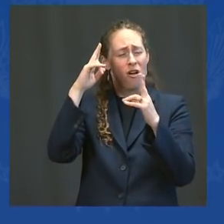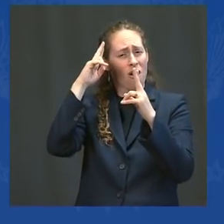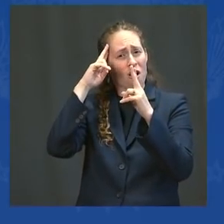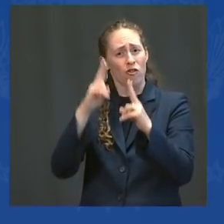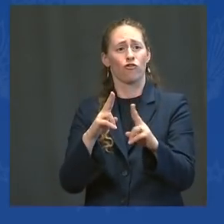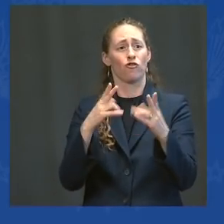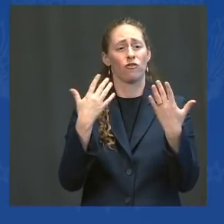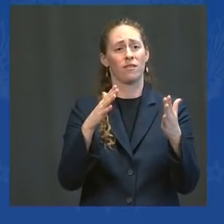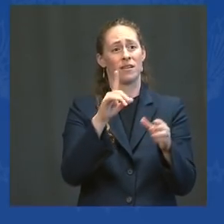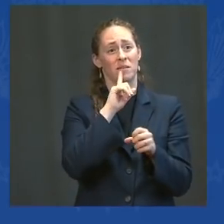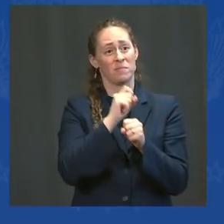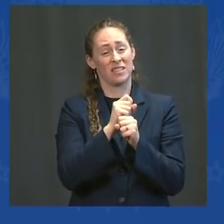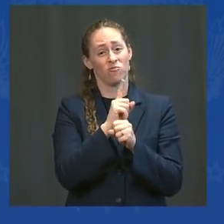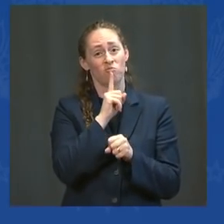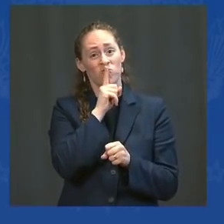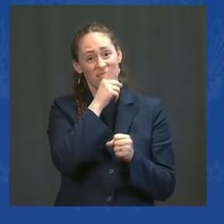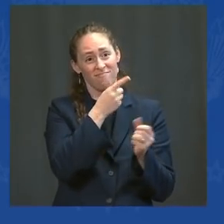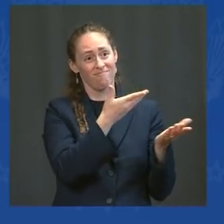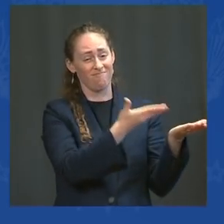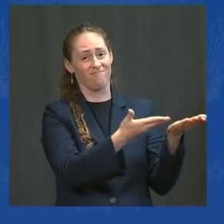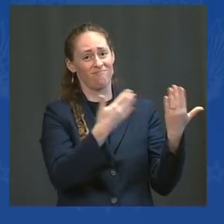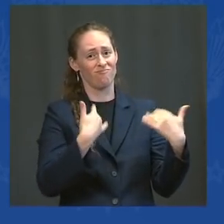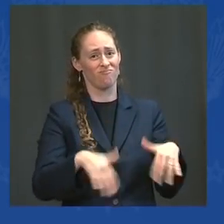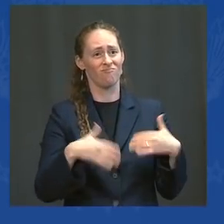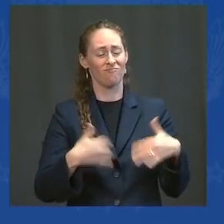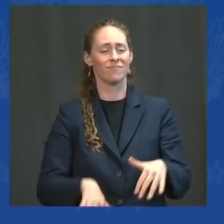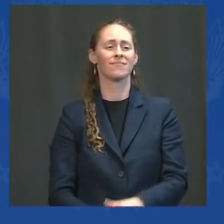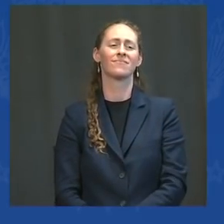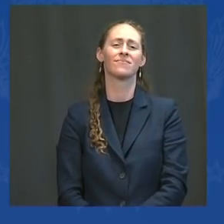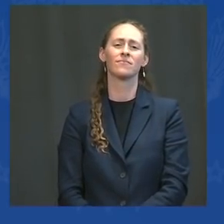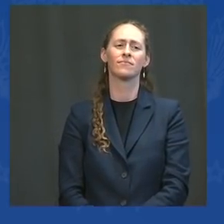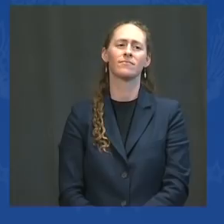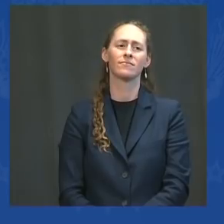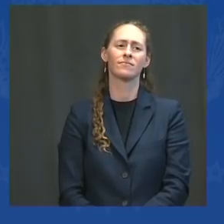for all those who serve in uniform, President Joe Biden.